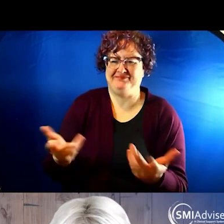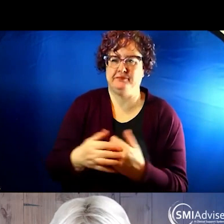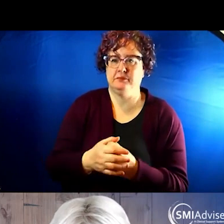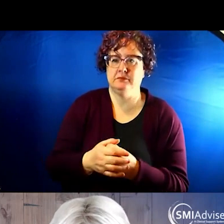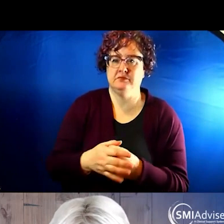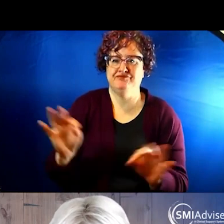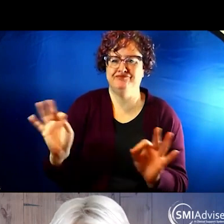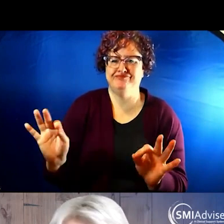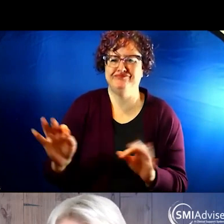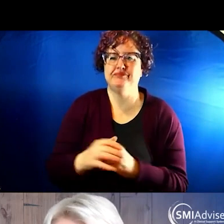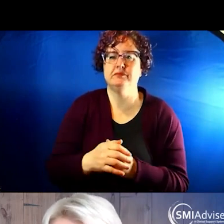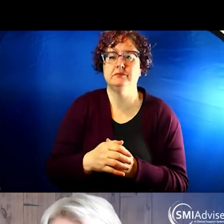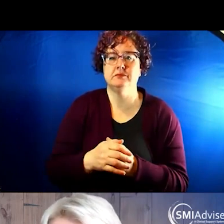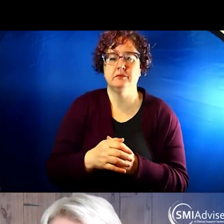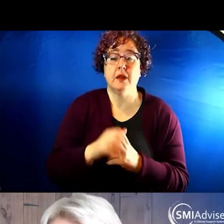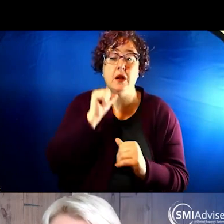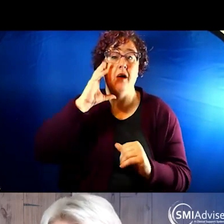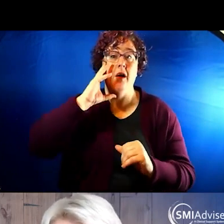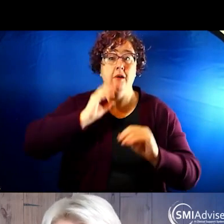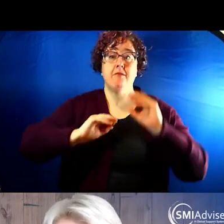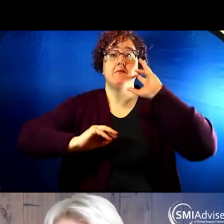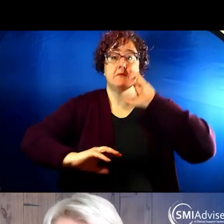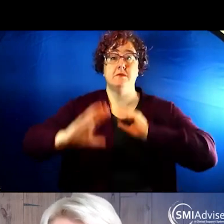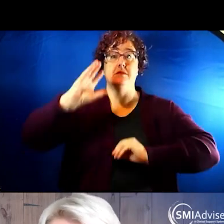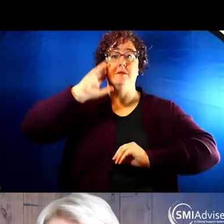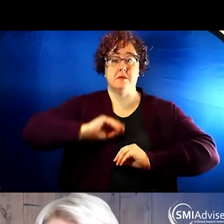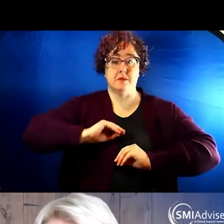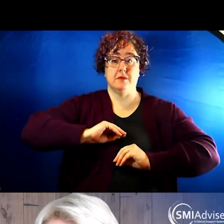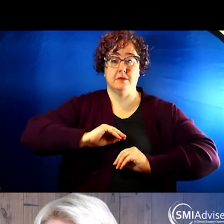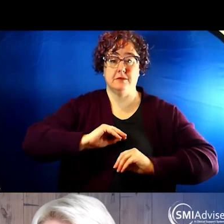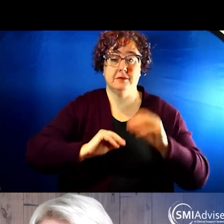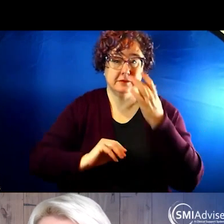WERE NOT AS EXPERIENCED AS WORD WOULD DENOTE.